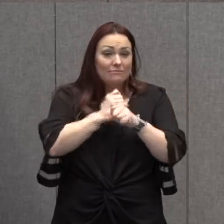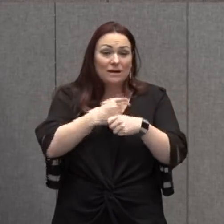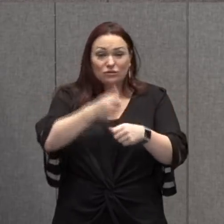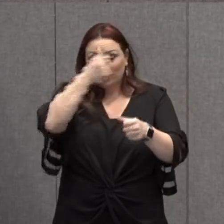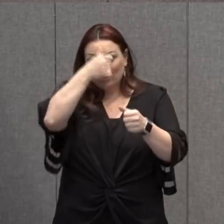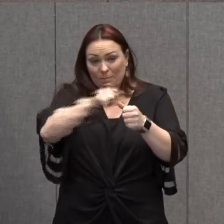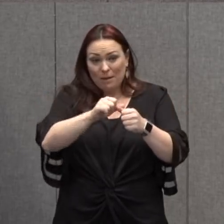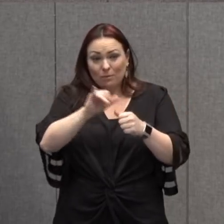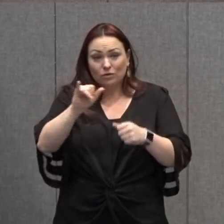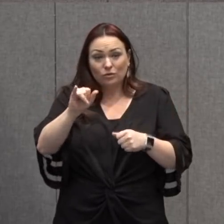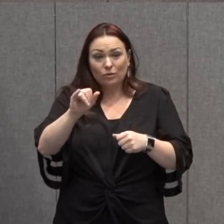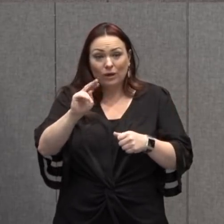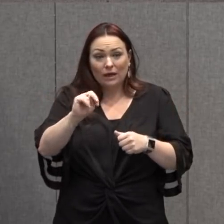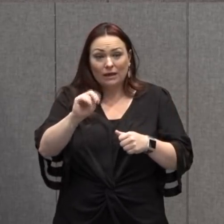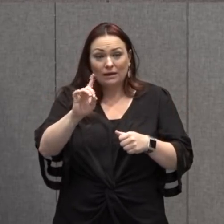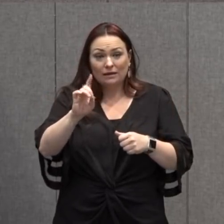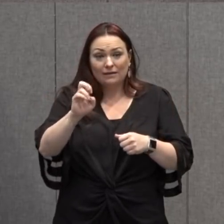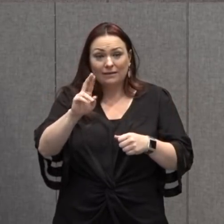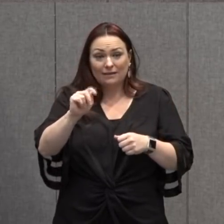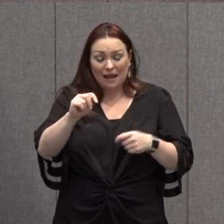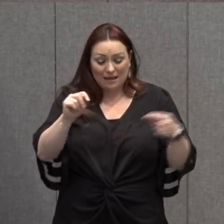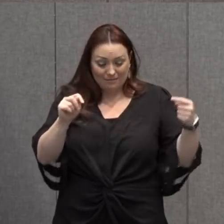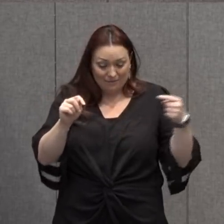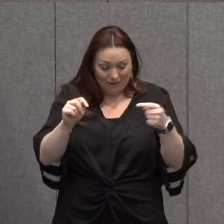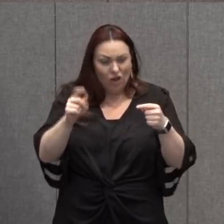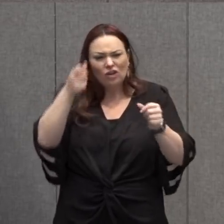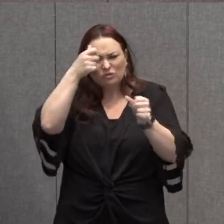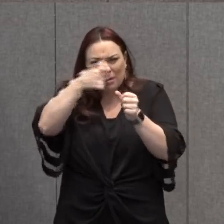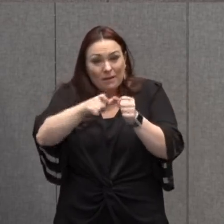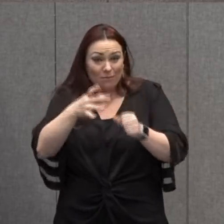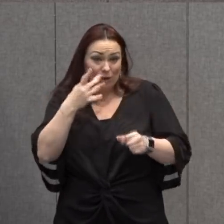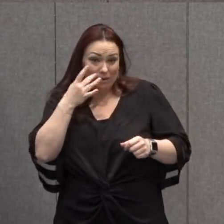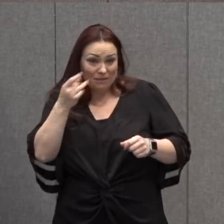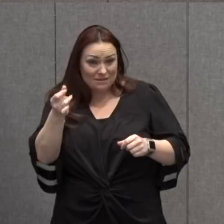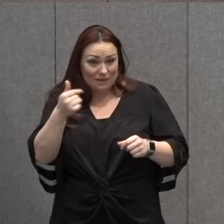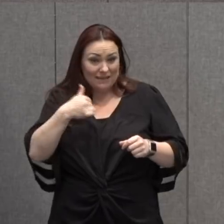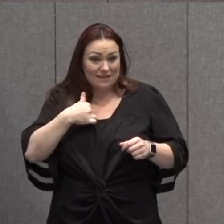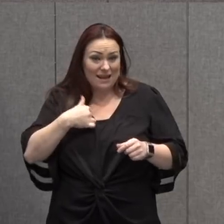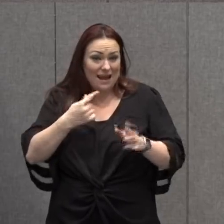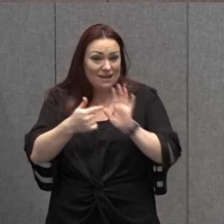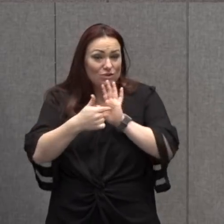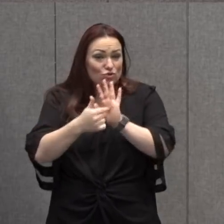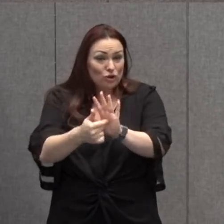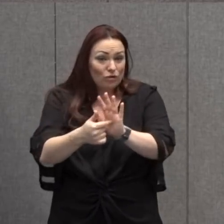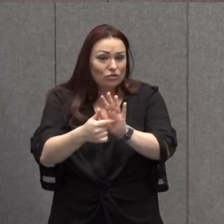Do you guys remember, Miss Maes and I showed you where to indent last week